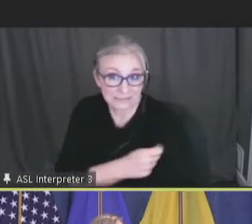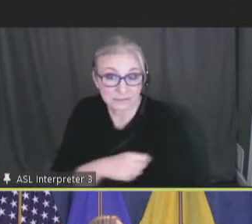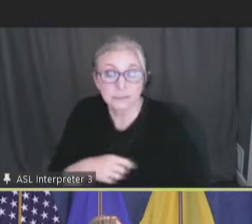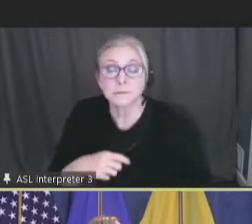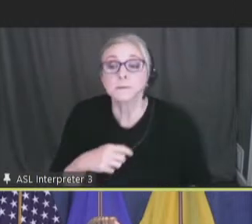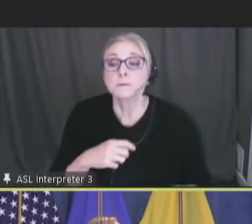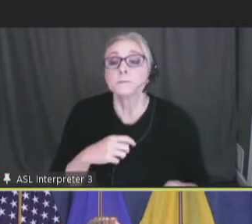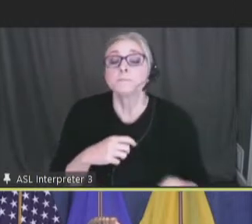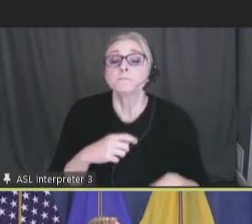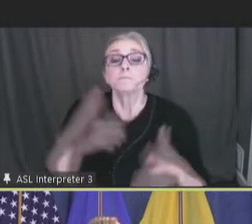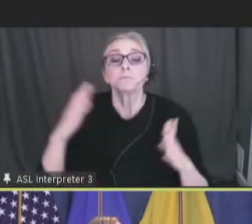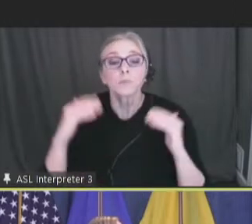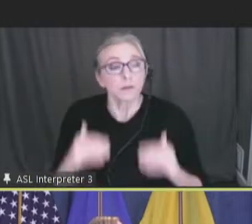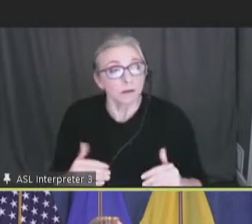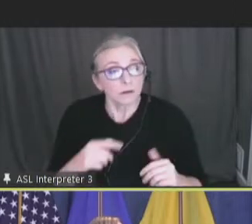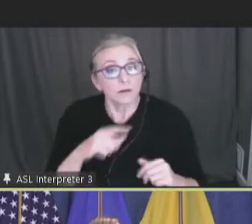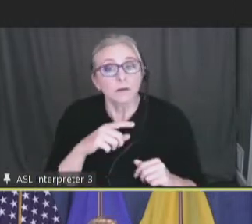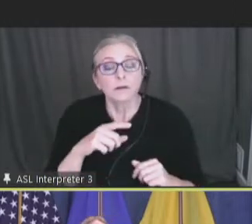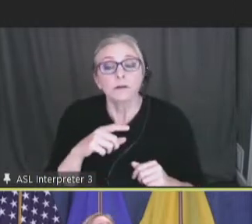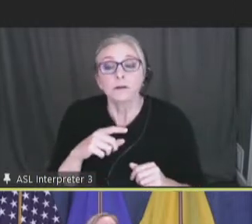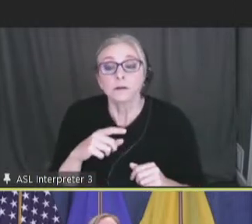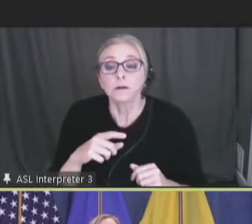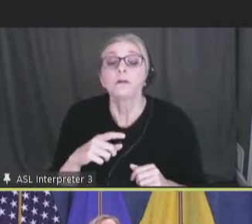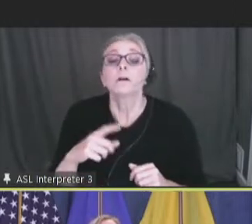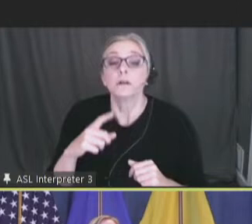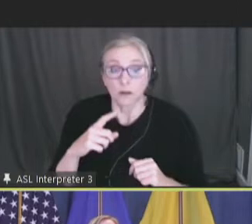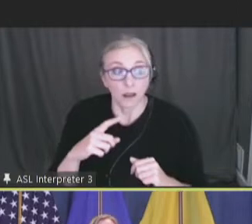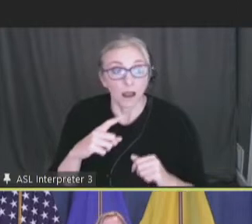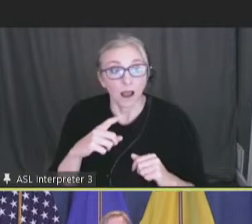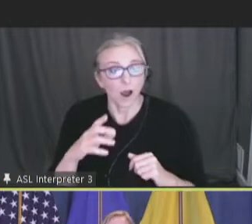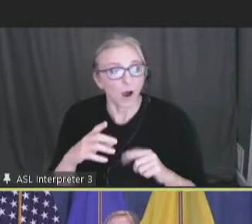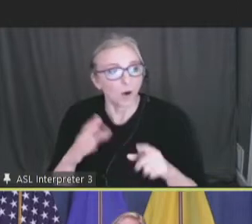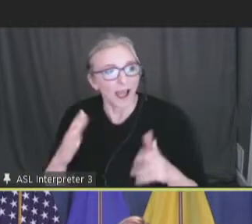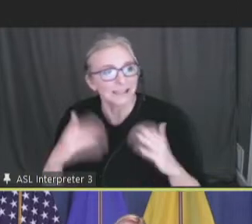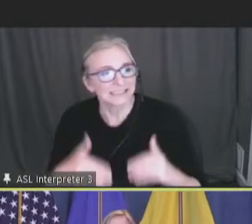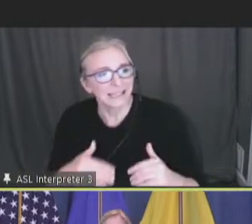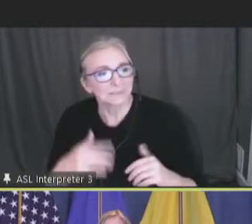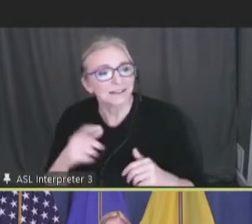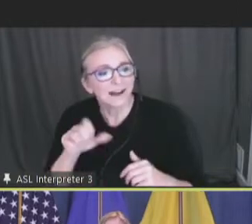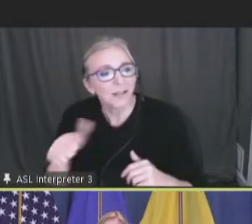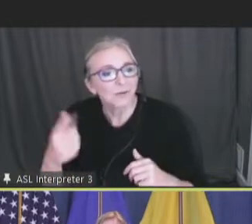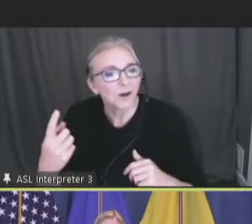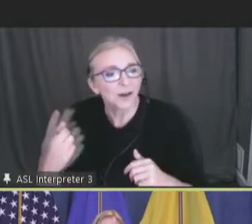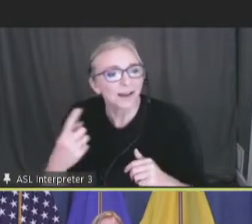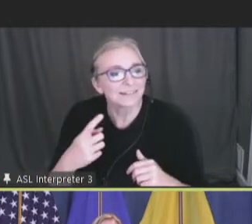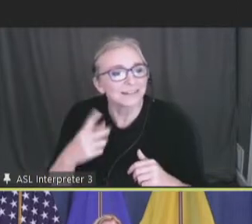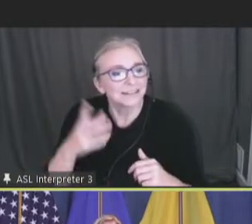And then I skipped Dad's Garage on the last side. Dad's Garage was a comedy